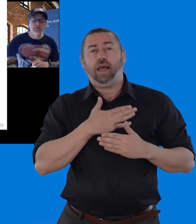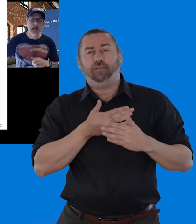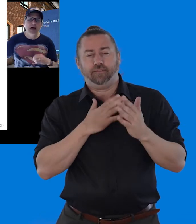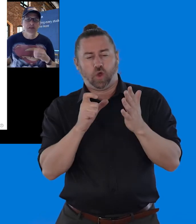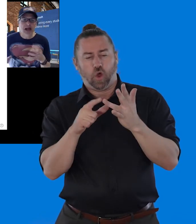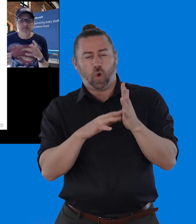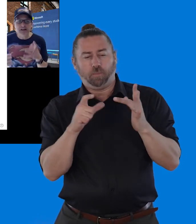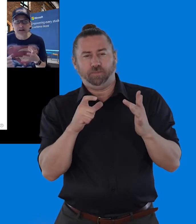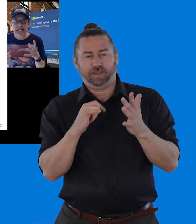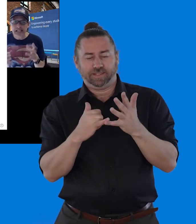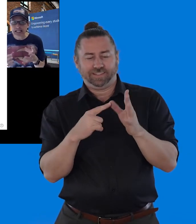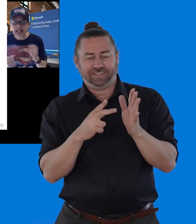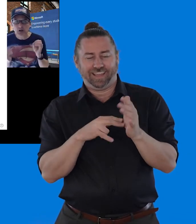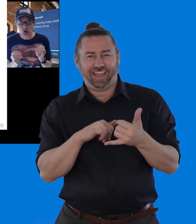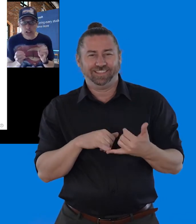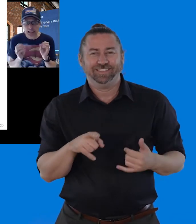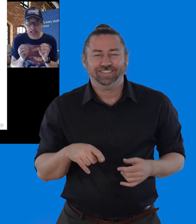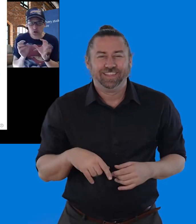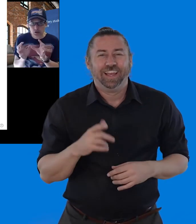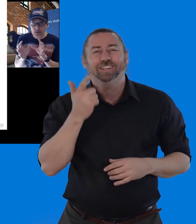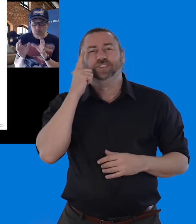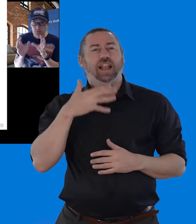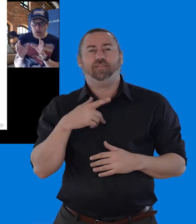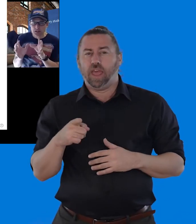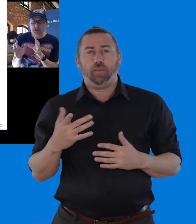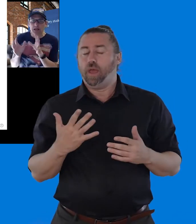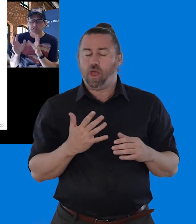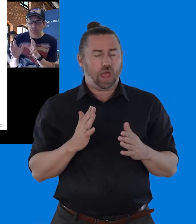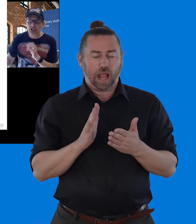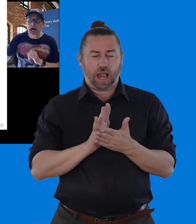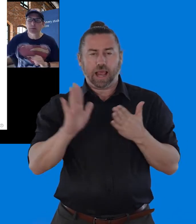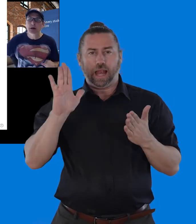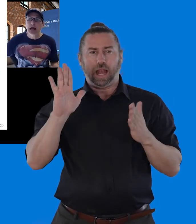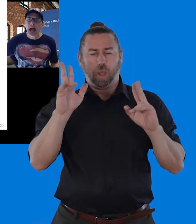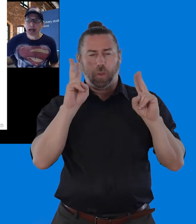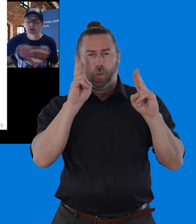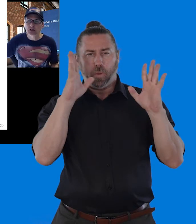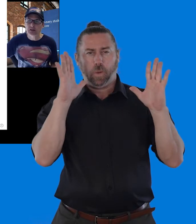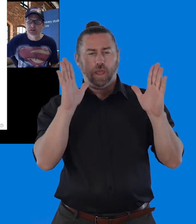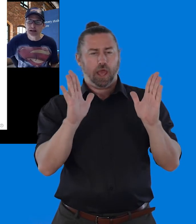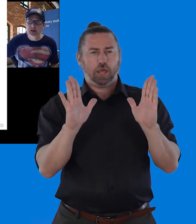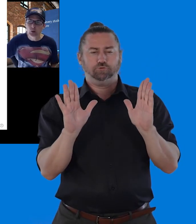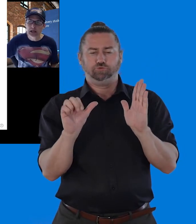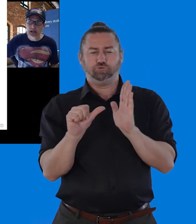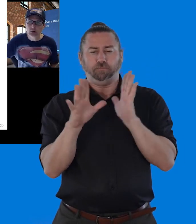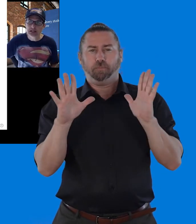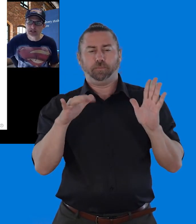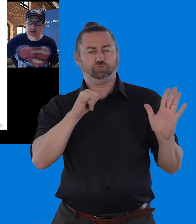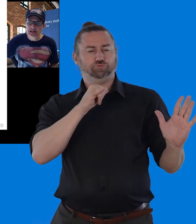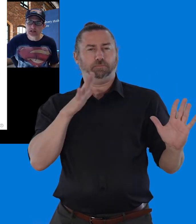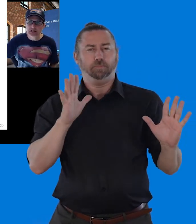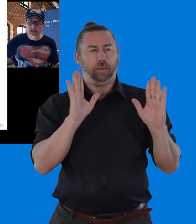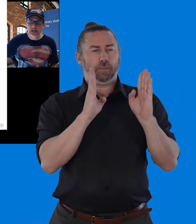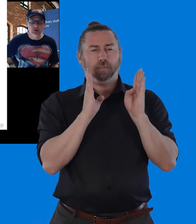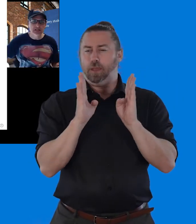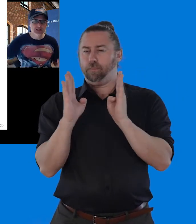And they are very clear, clean, crisp fonts, very sharp. And the fact that we can increase the text size and increase